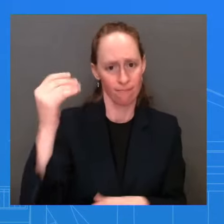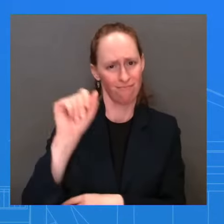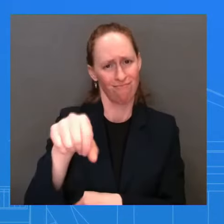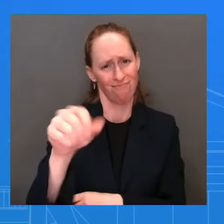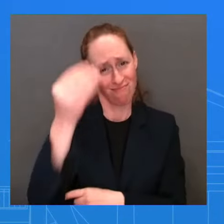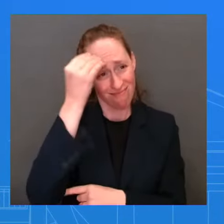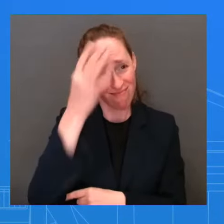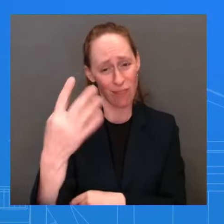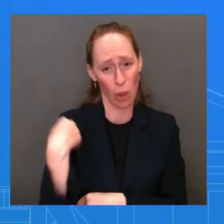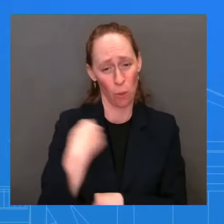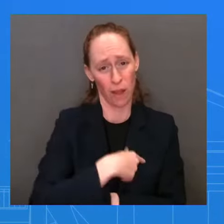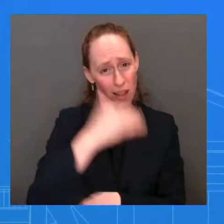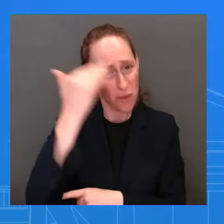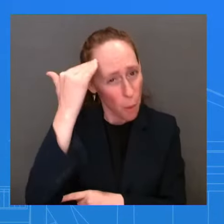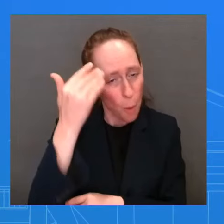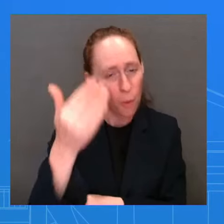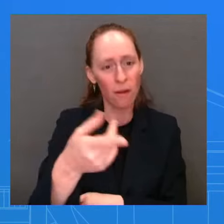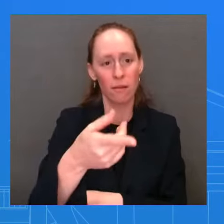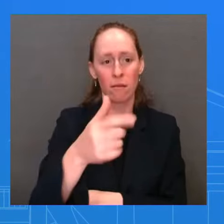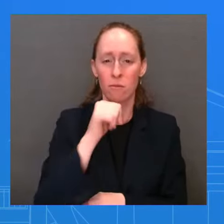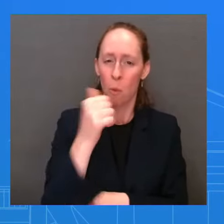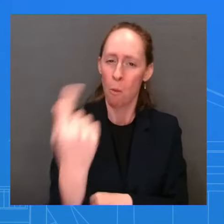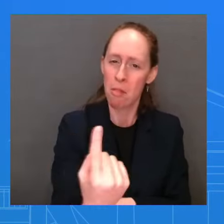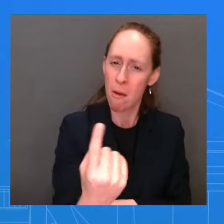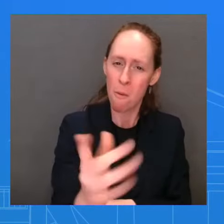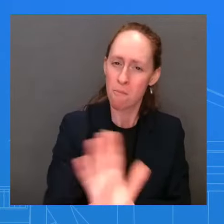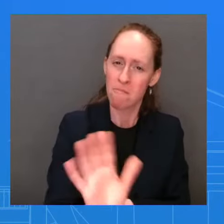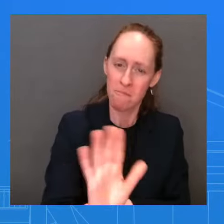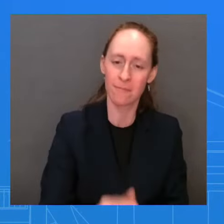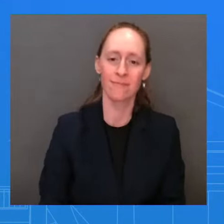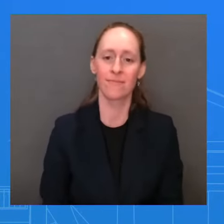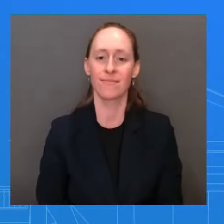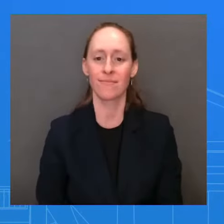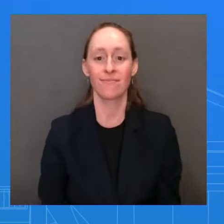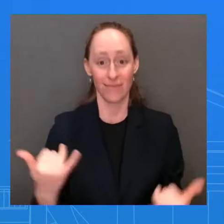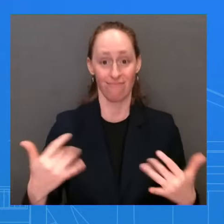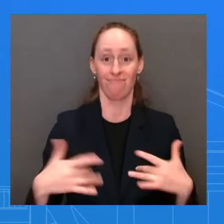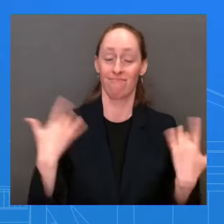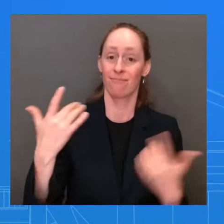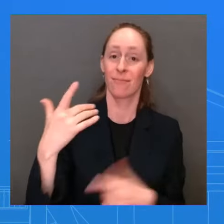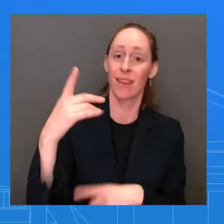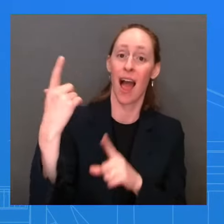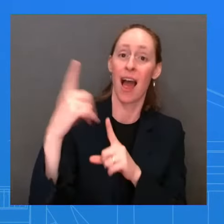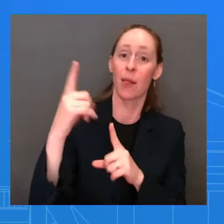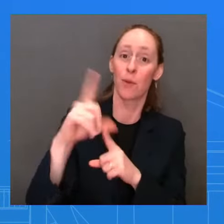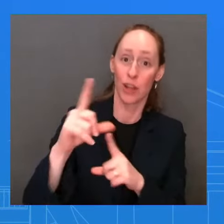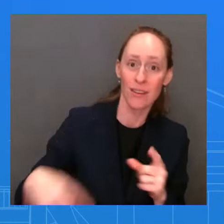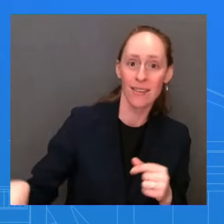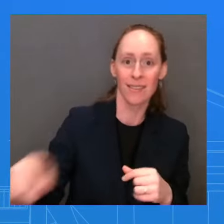and speaks to a new generation. But we're painfully aware that our struggles are far from over.